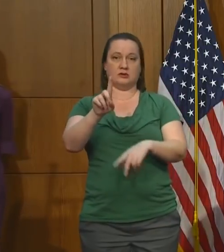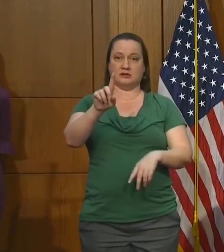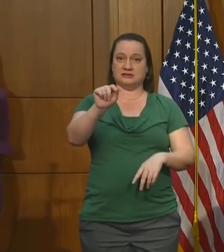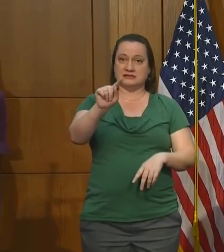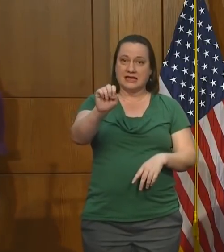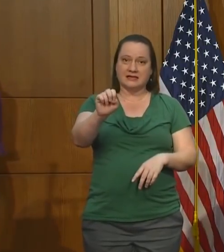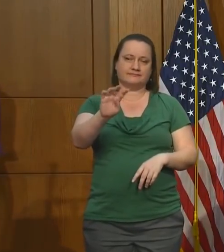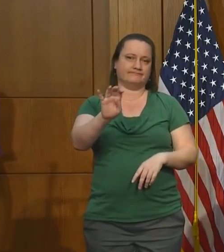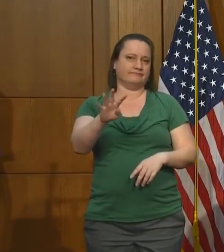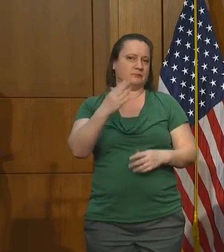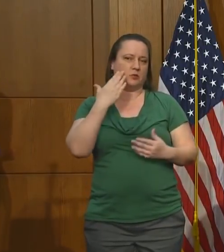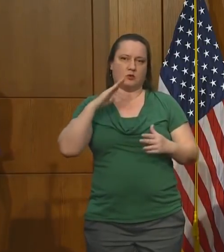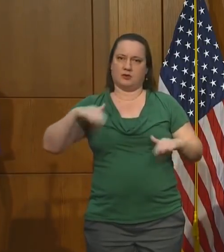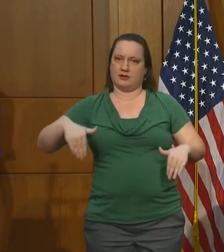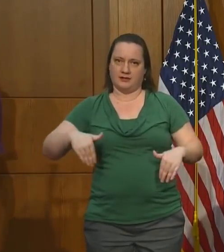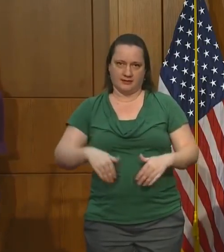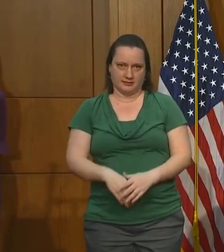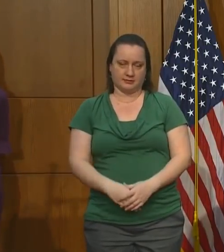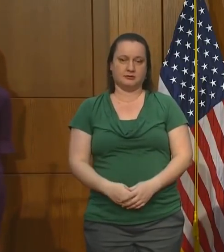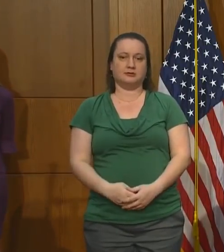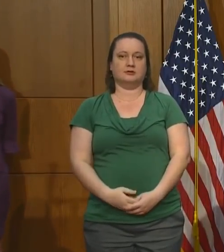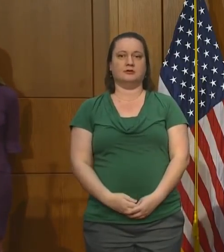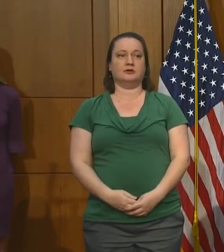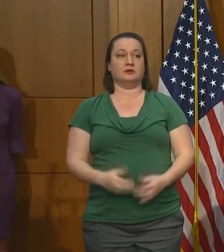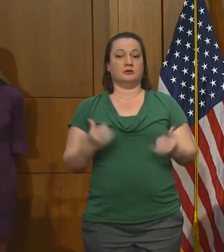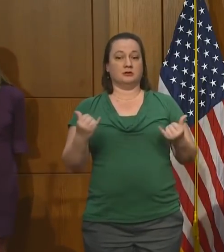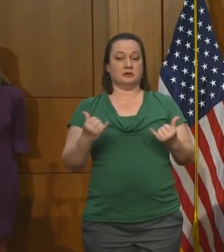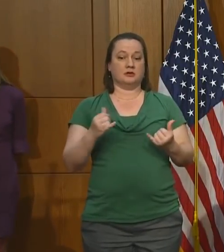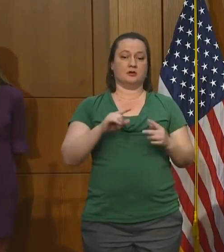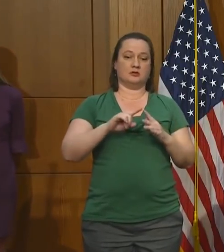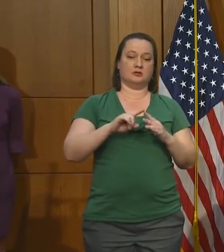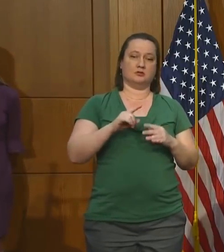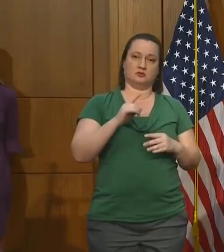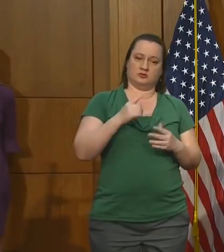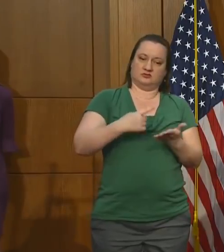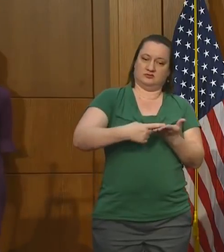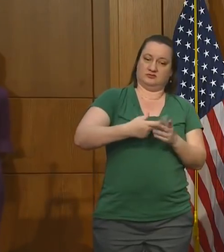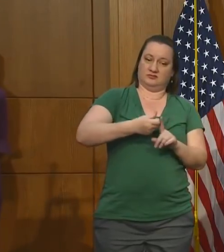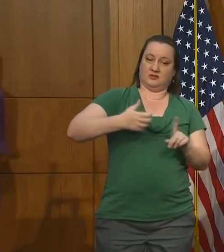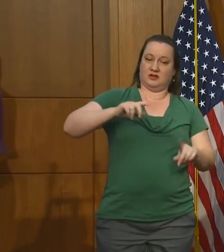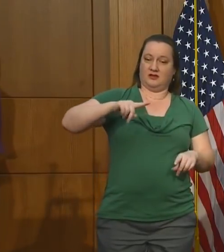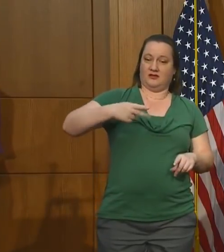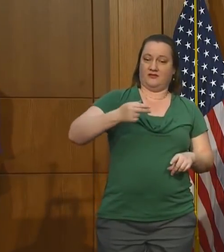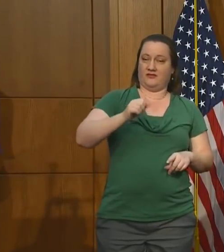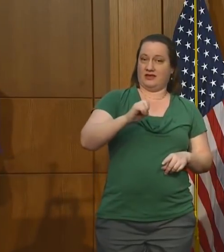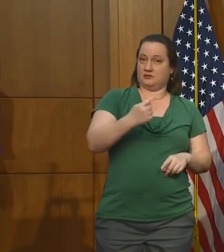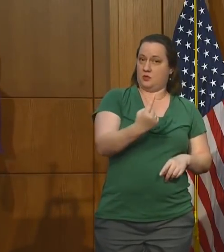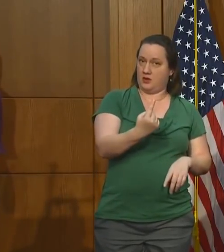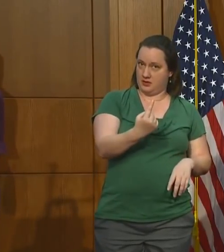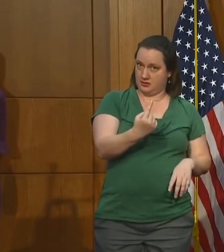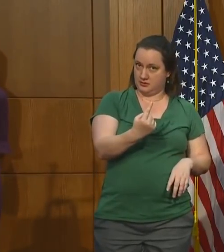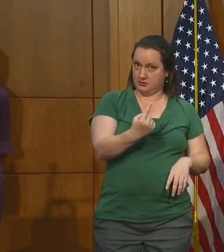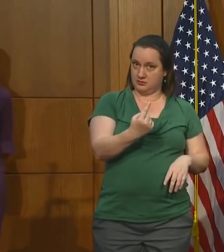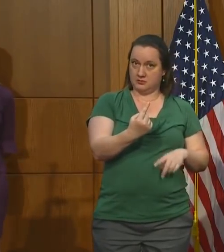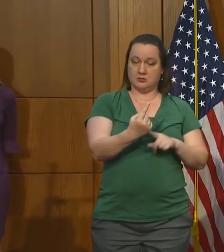THAT SO THAT REALLY WE HAVE BEEN. WORKING TOWARD BUT WE DON'T HAVE A DATE- IN PLACE